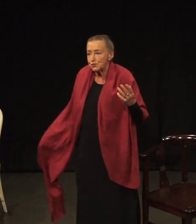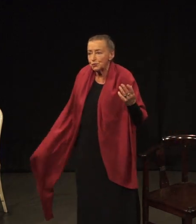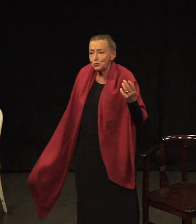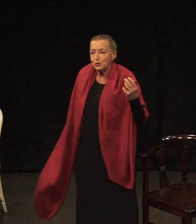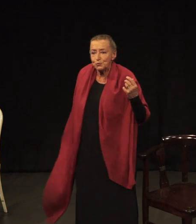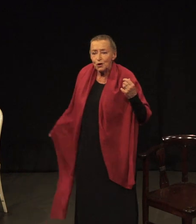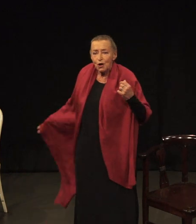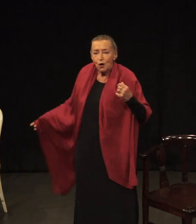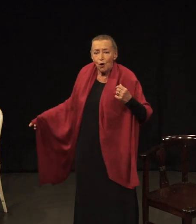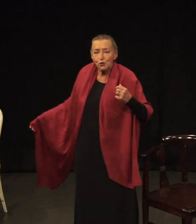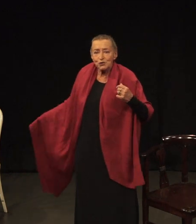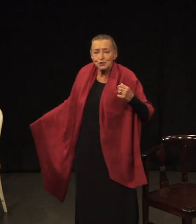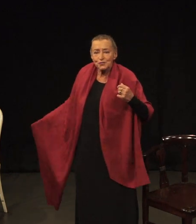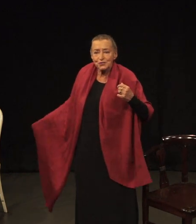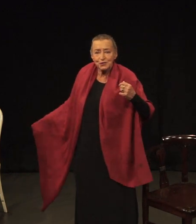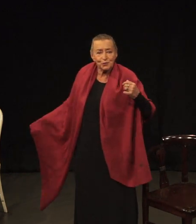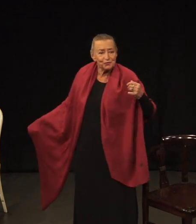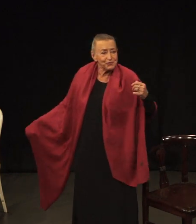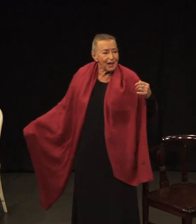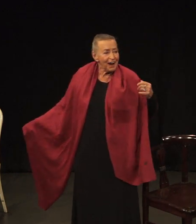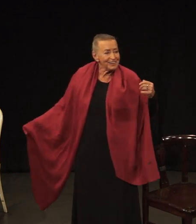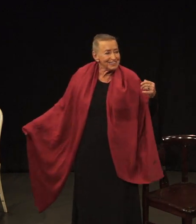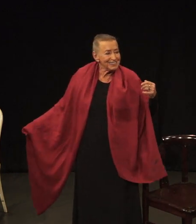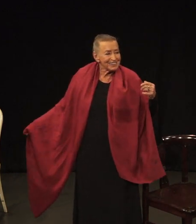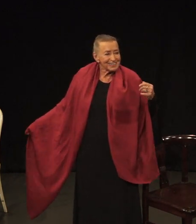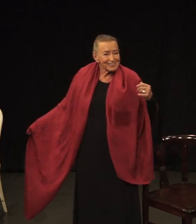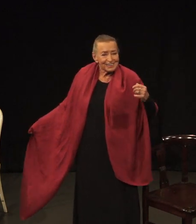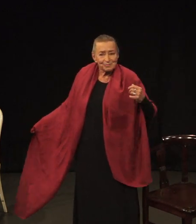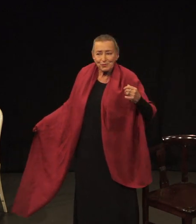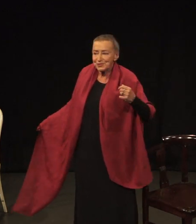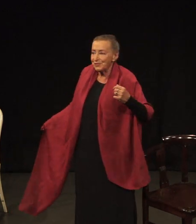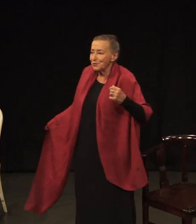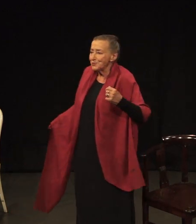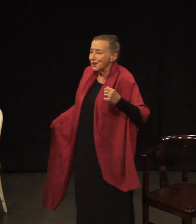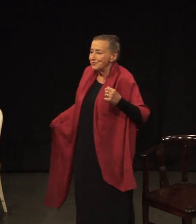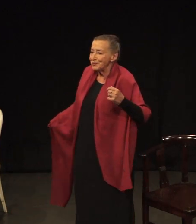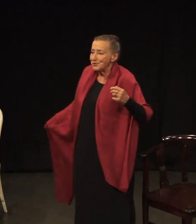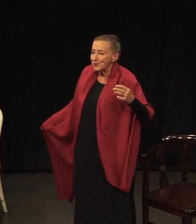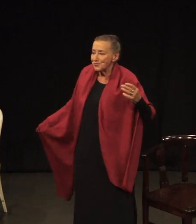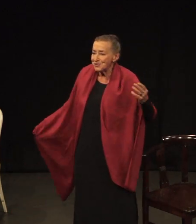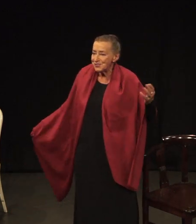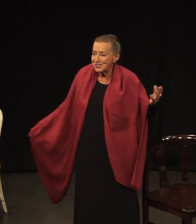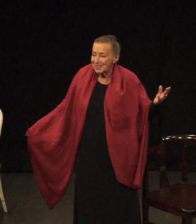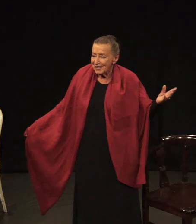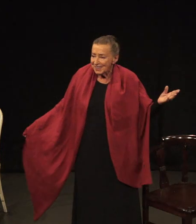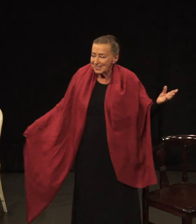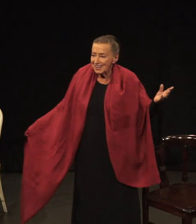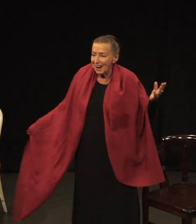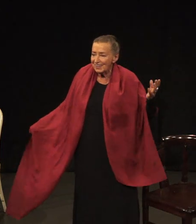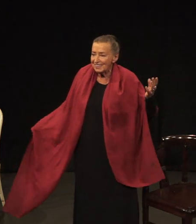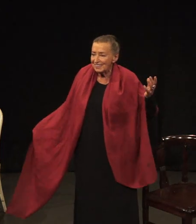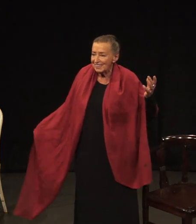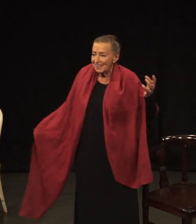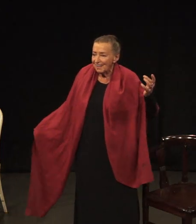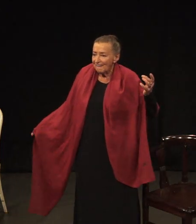her looks, turned eyes; all said "good evening" to her. Tadeusz aside, the others clearly knew her.